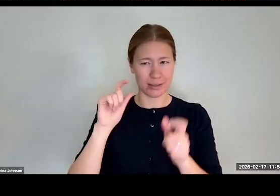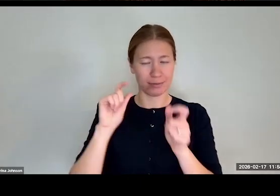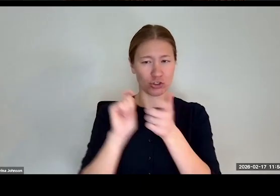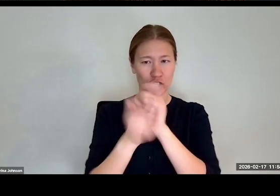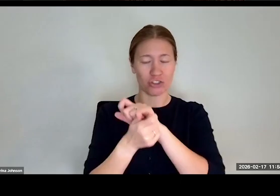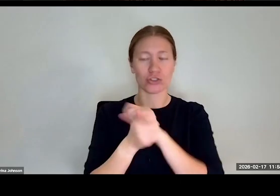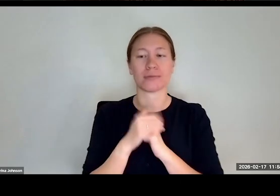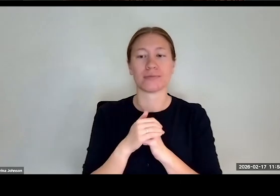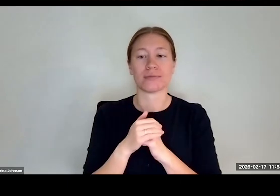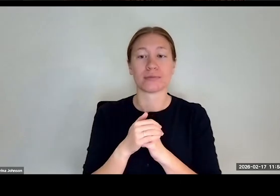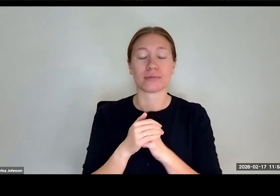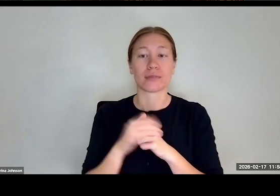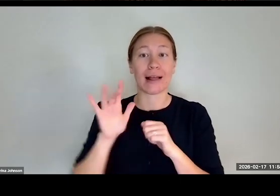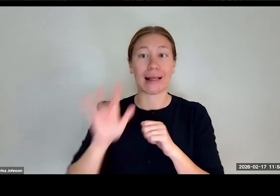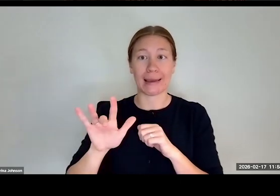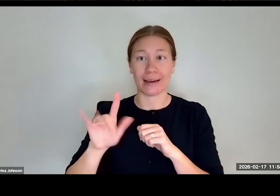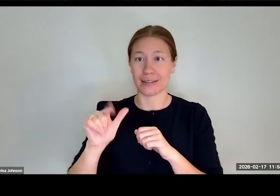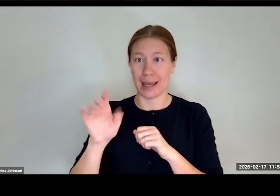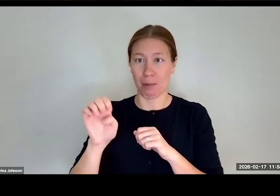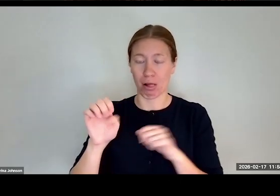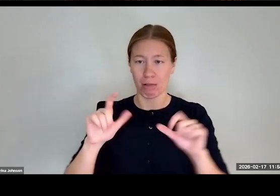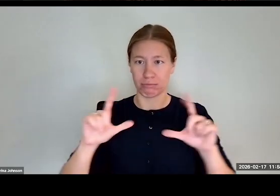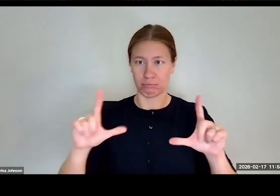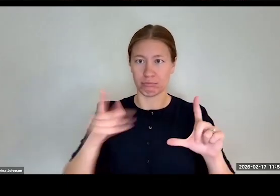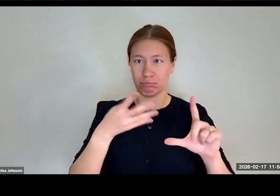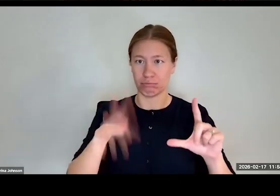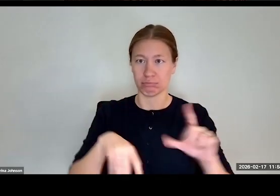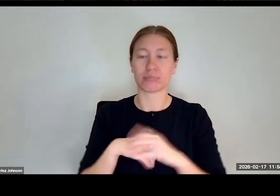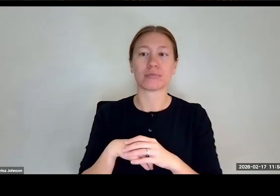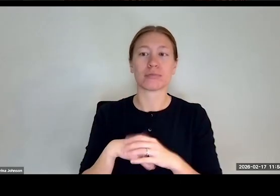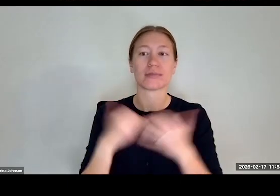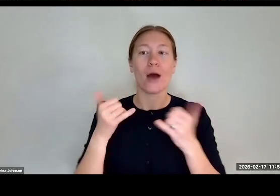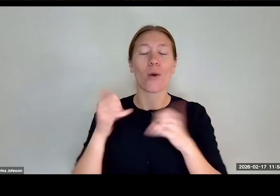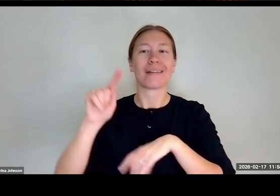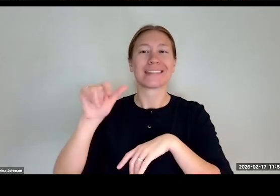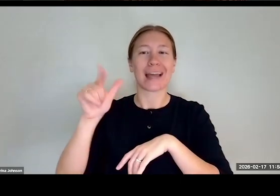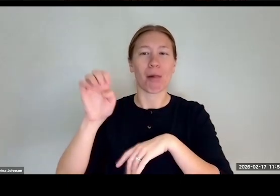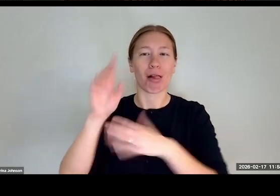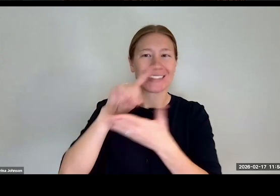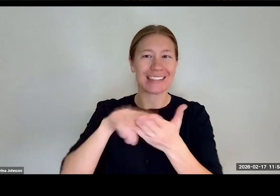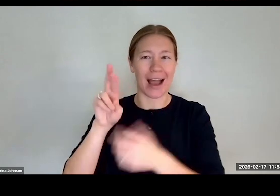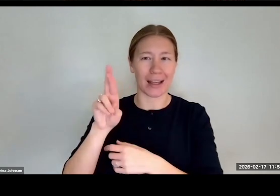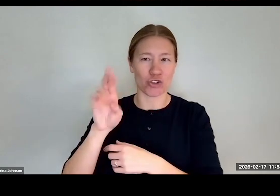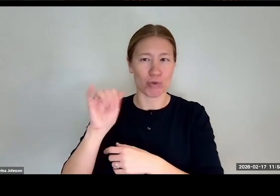And then I want to open up the table design ribbon. And in the table design ribbon, I wanna select